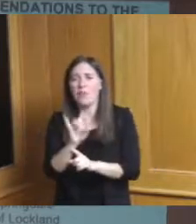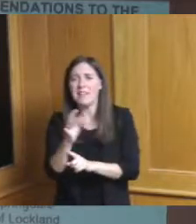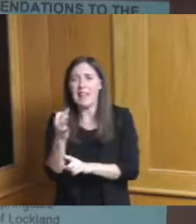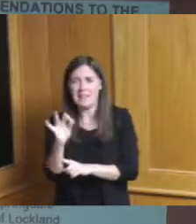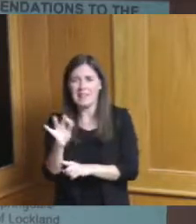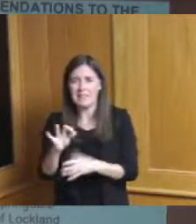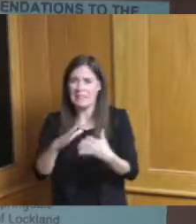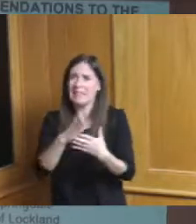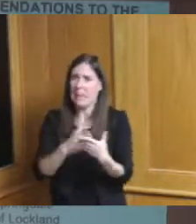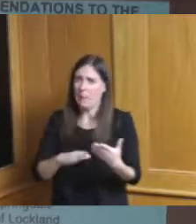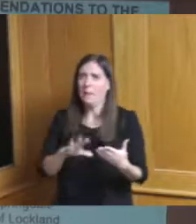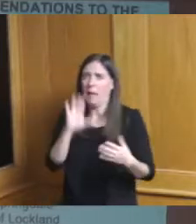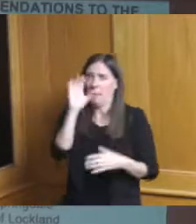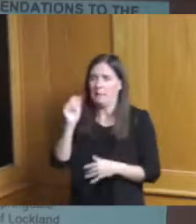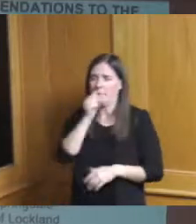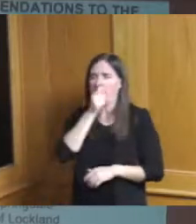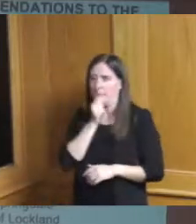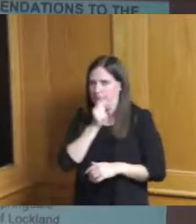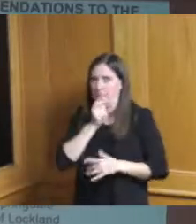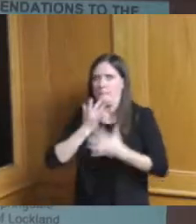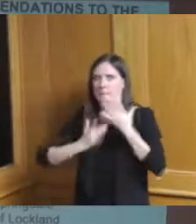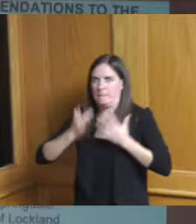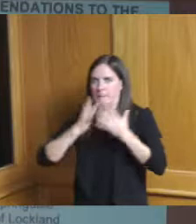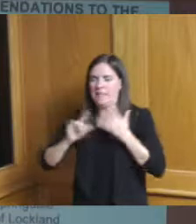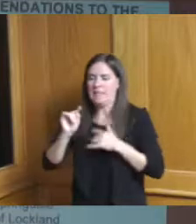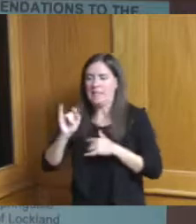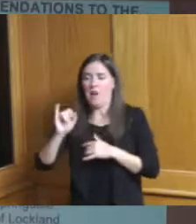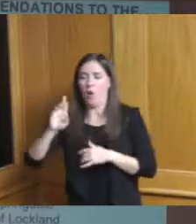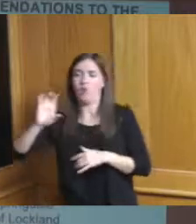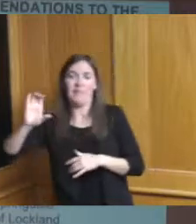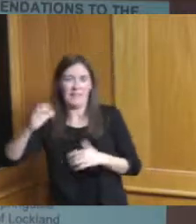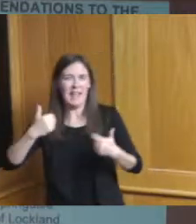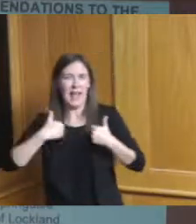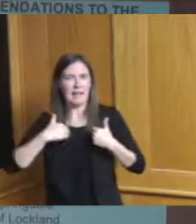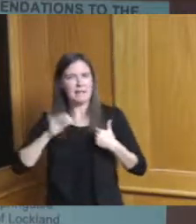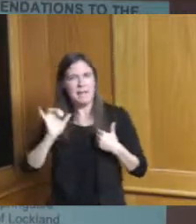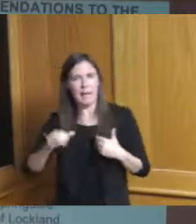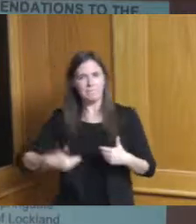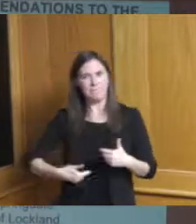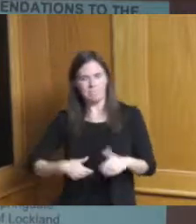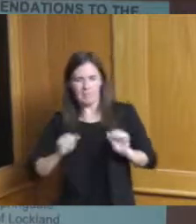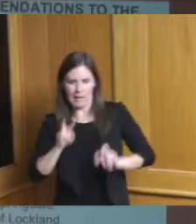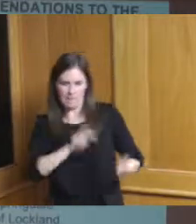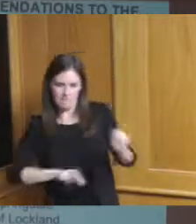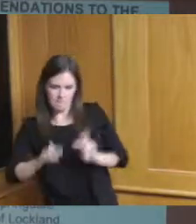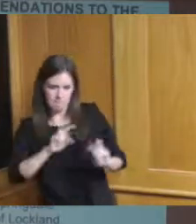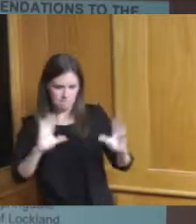so there was the the TRC has a discretion to look at each case individually and and determine if the